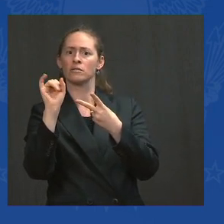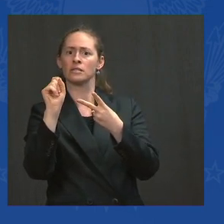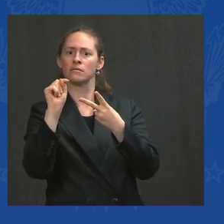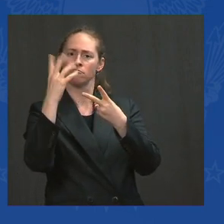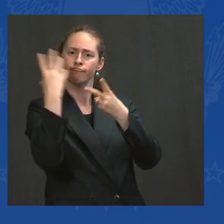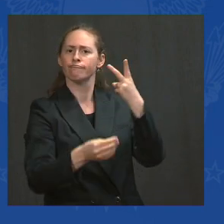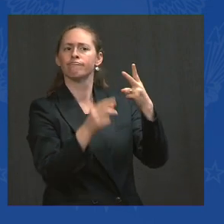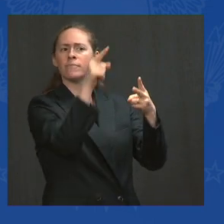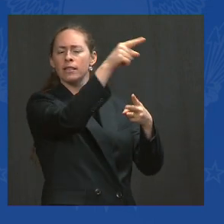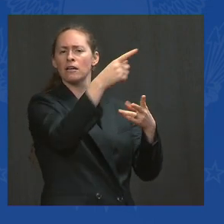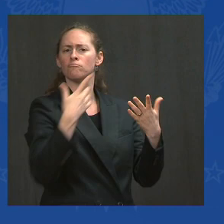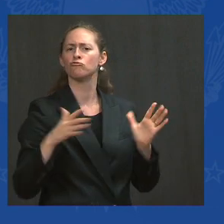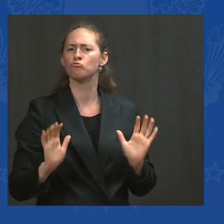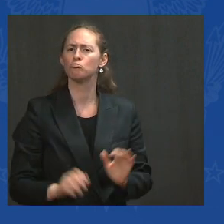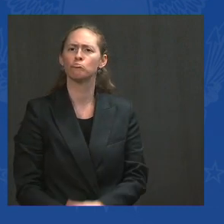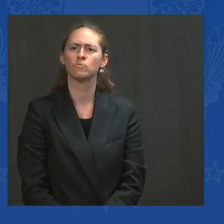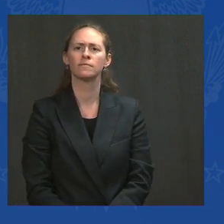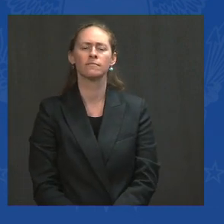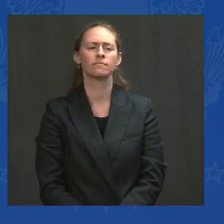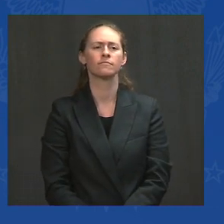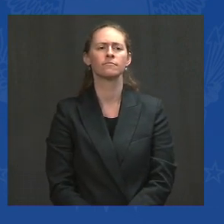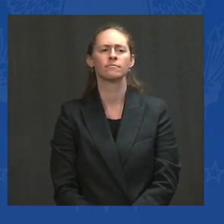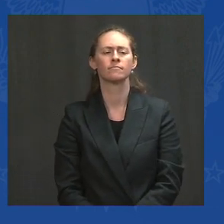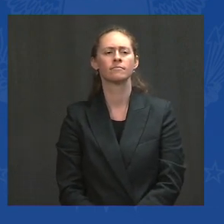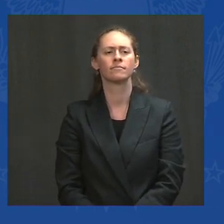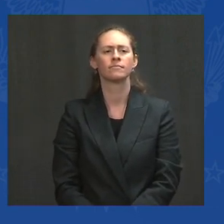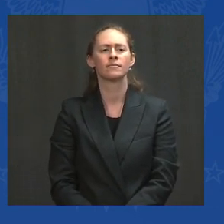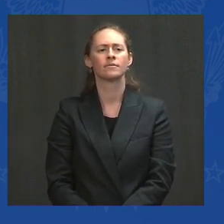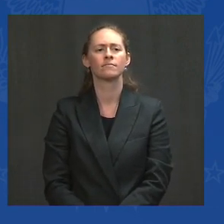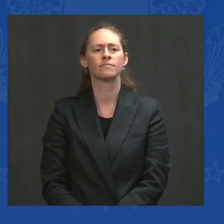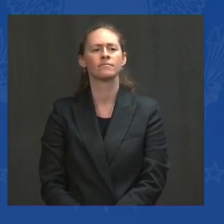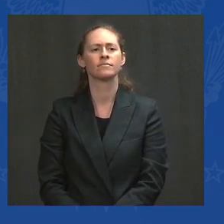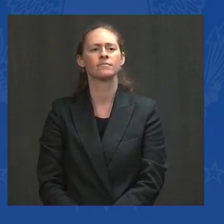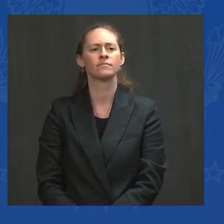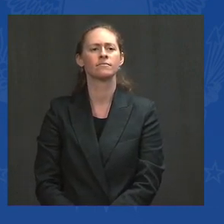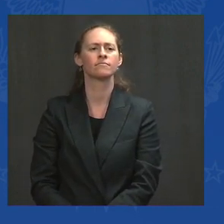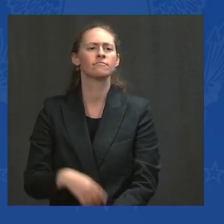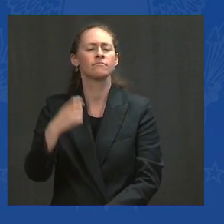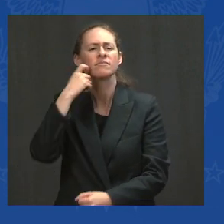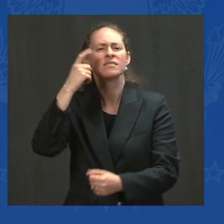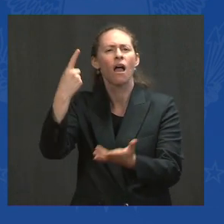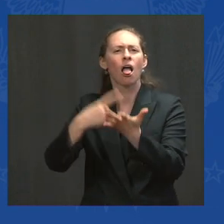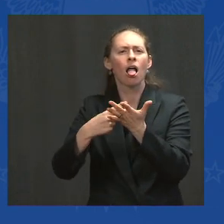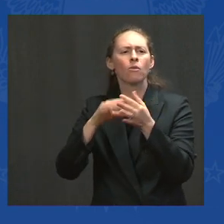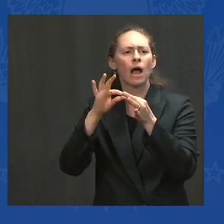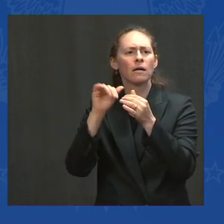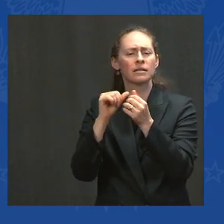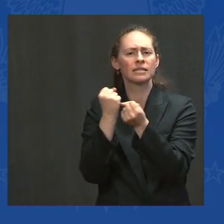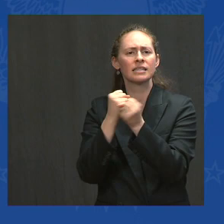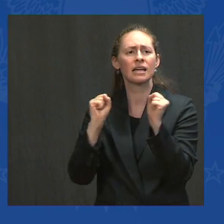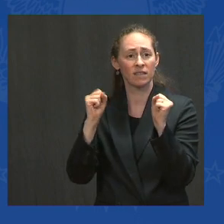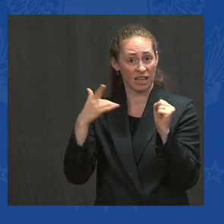is safety," as you just said in your remarks, are you satisfied with the timeline of relocating Afghan nationals?